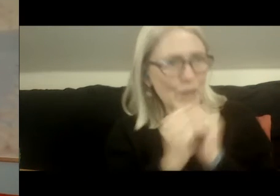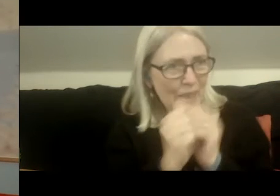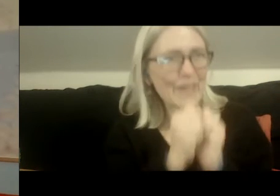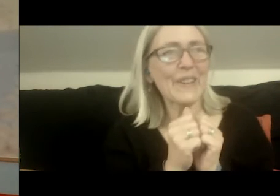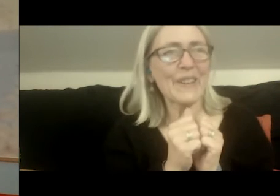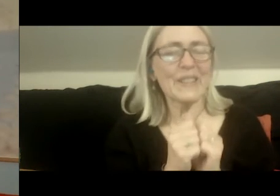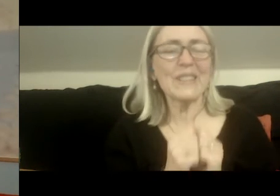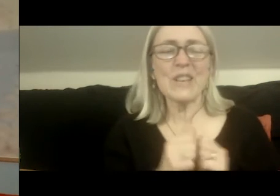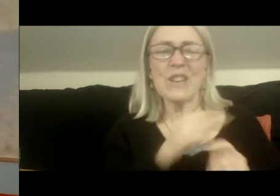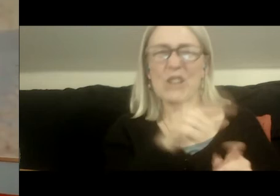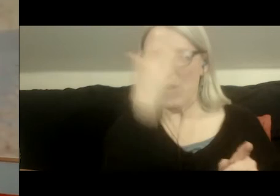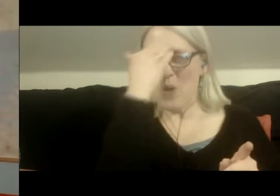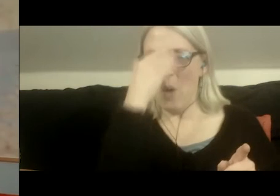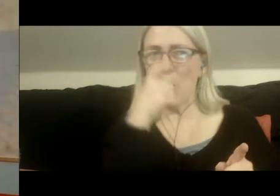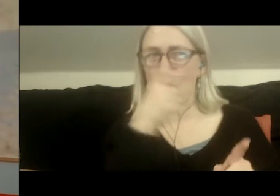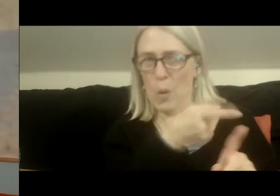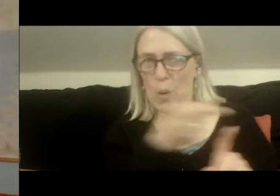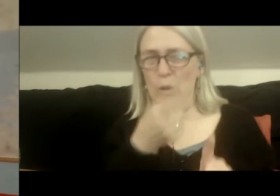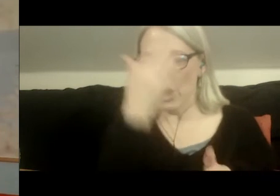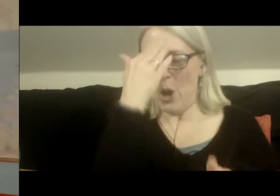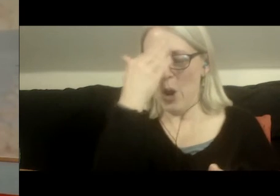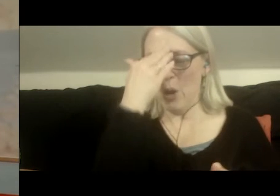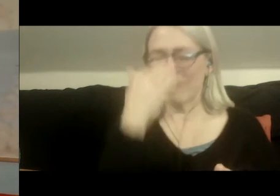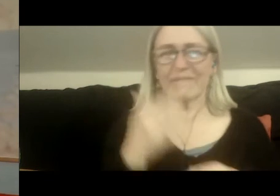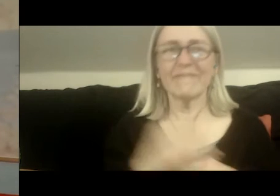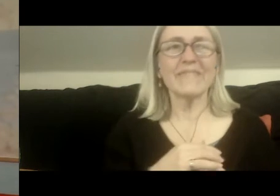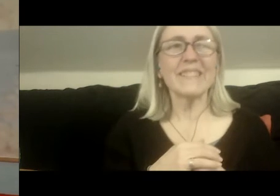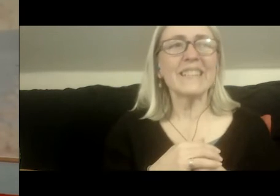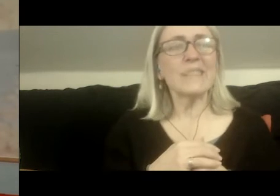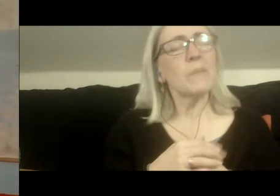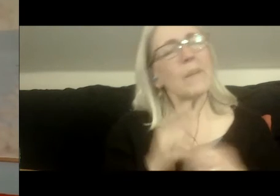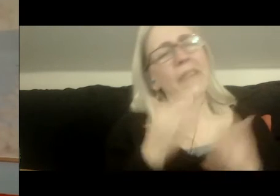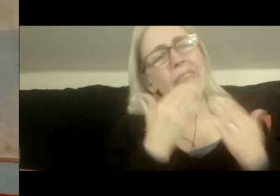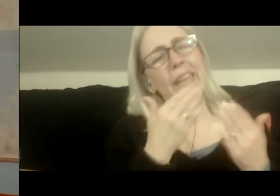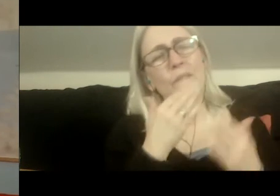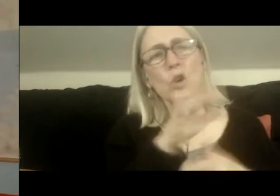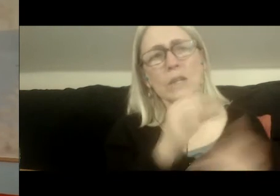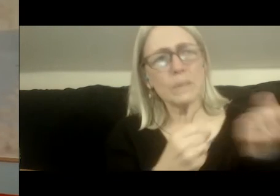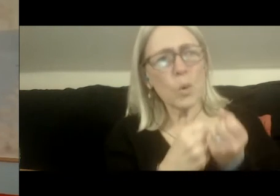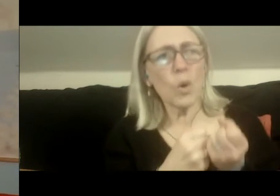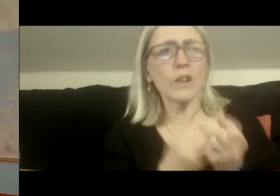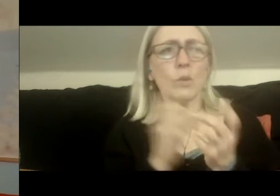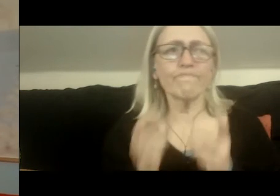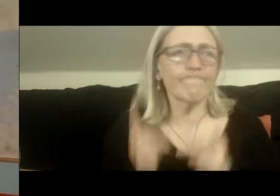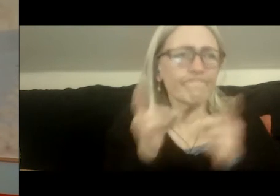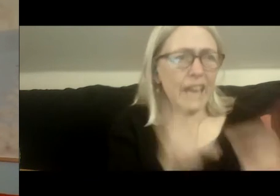so thank you very much for all of your support and your dedication to making this all happen because really, like, this